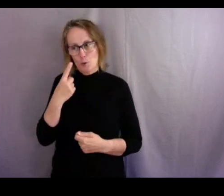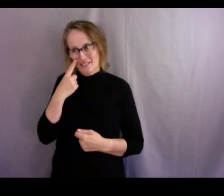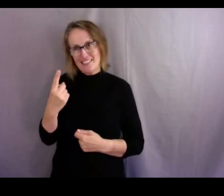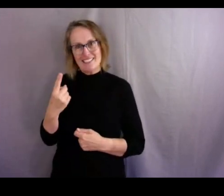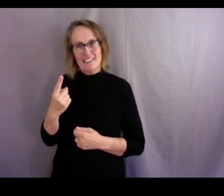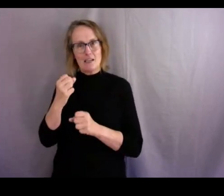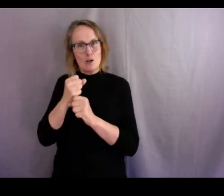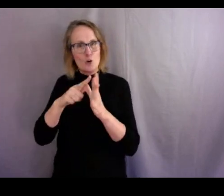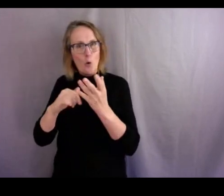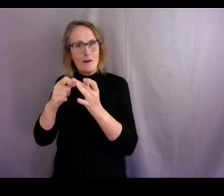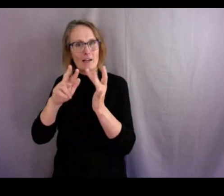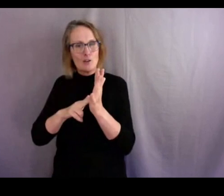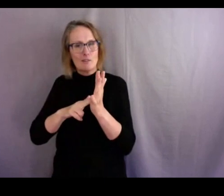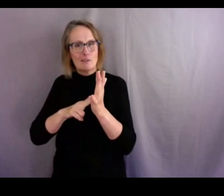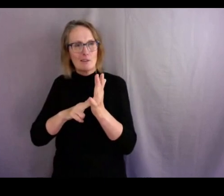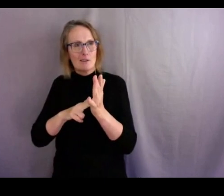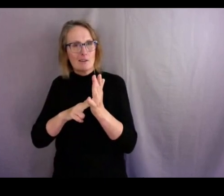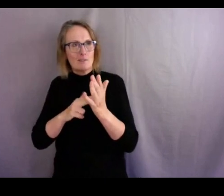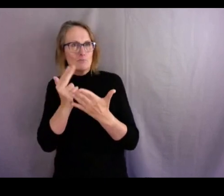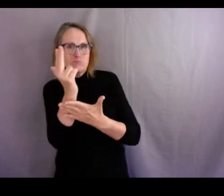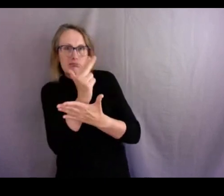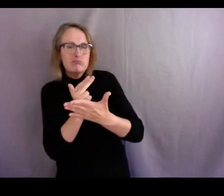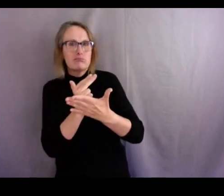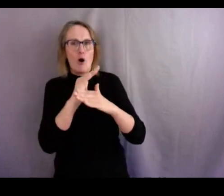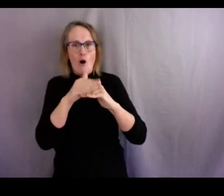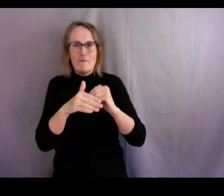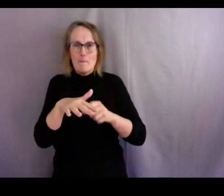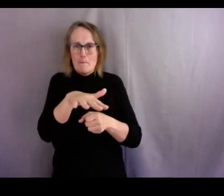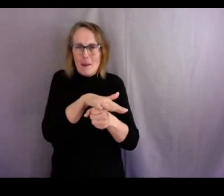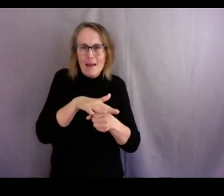culture and the presence of his Polynesian contemporaries.